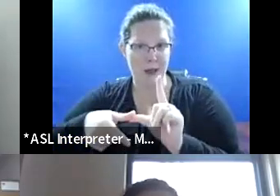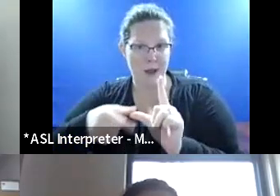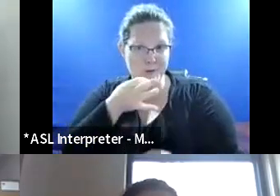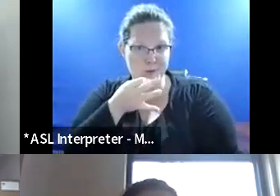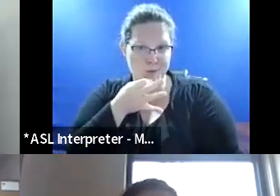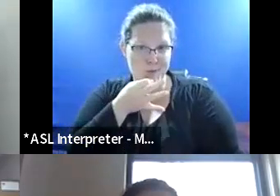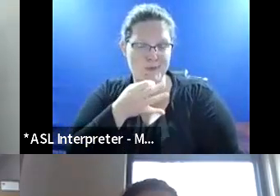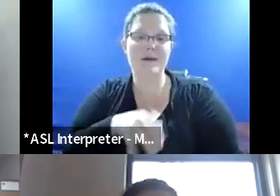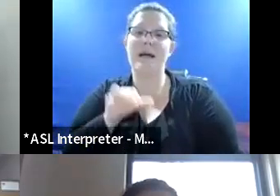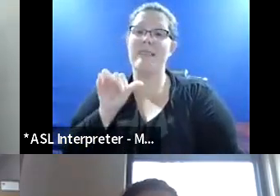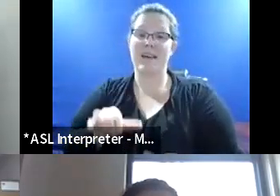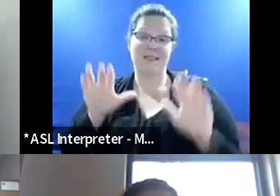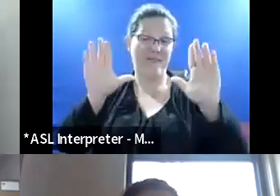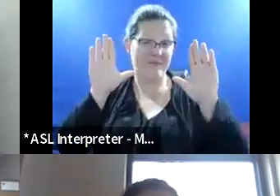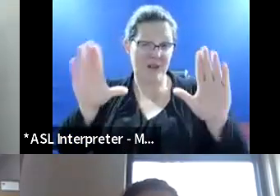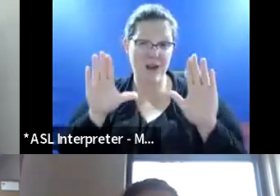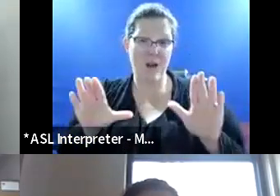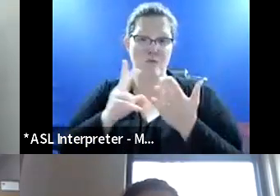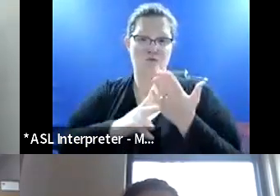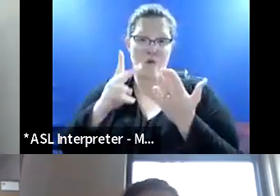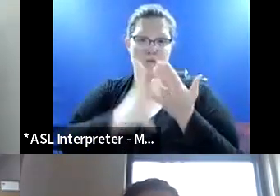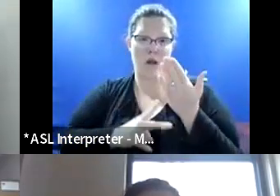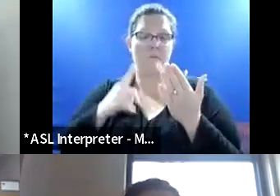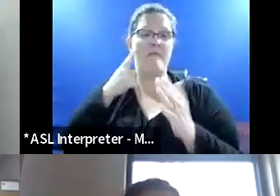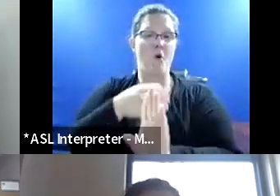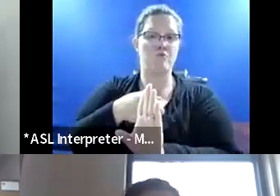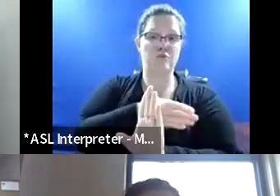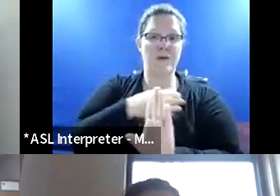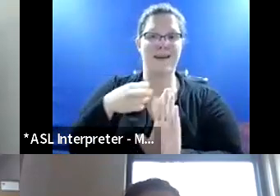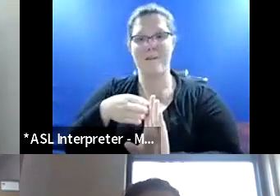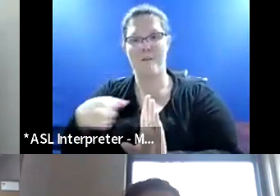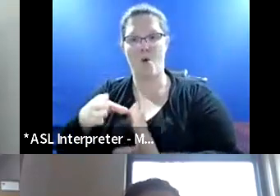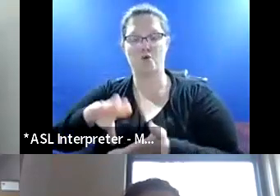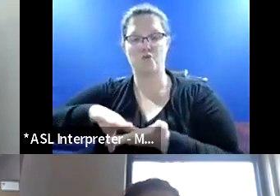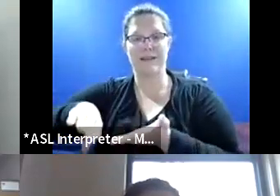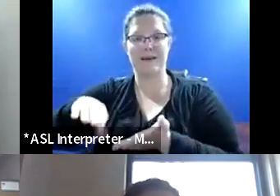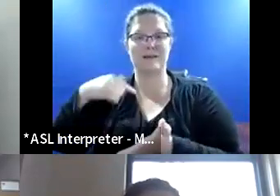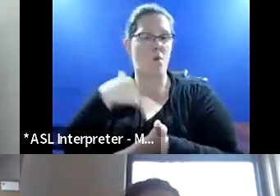AND THE PROGRAM HAS BEEN SO SUCCESSFUL THAT THE DEPARTMENT OF MENTAL HEALTH AND SUBSTANCE ABUSE HAS DECIDED TO CONTINUE TO FUND THE PROGRAM. BECAUSE WE WERE GETTING READY TO HAVE THE GRANT EXPIRE.